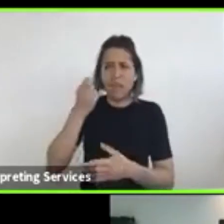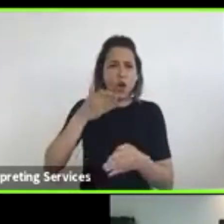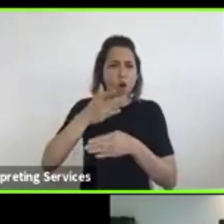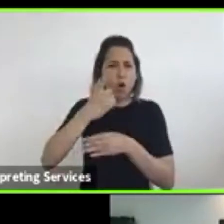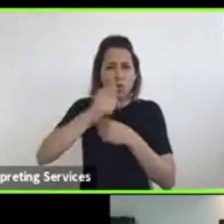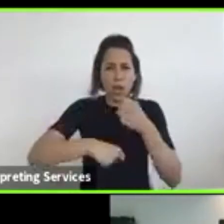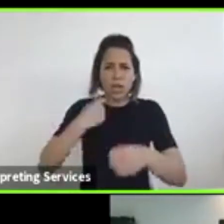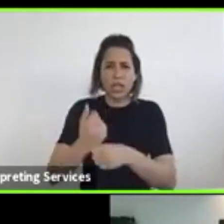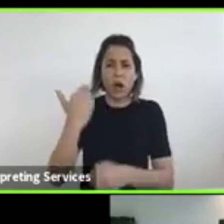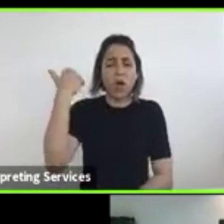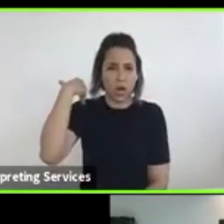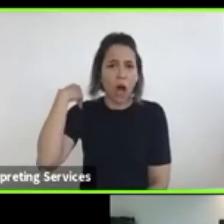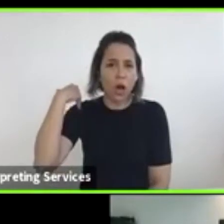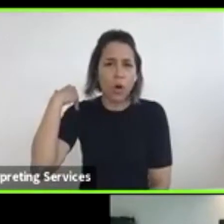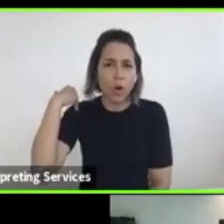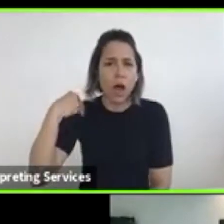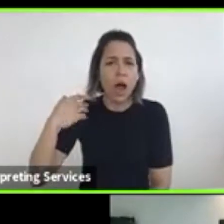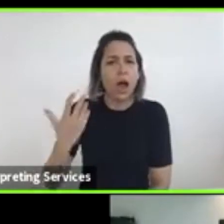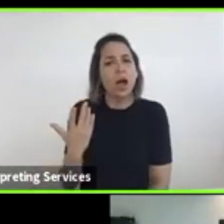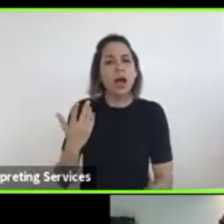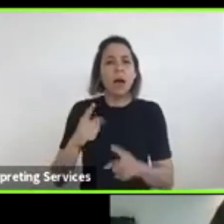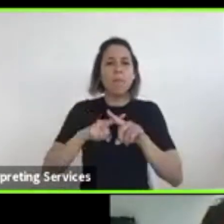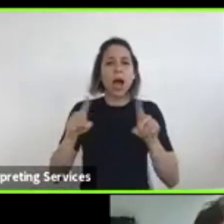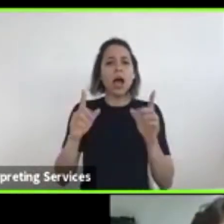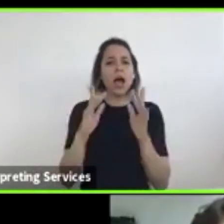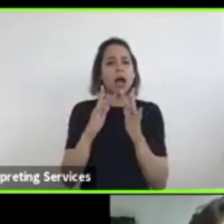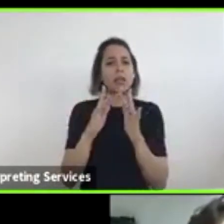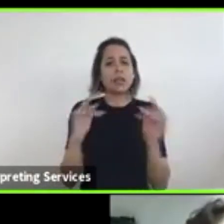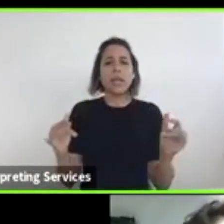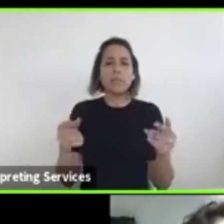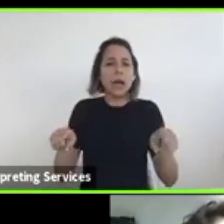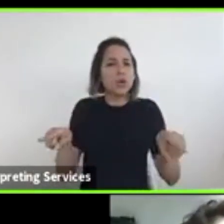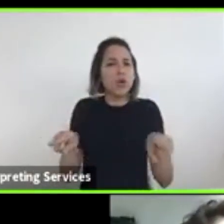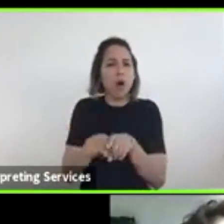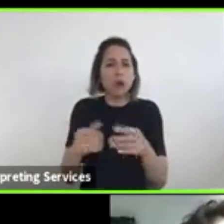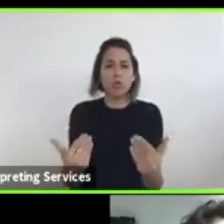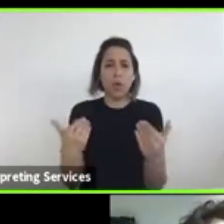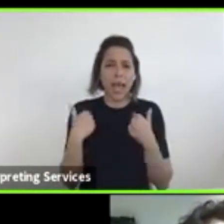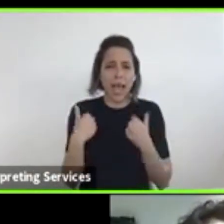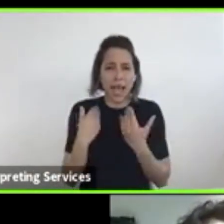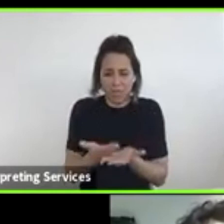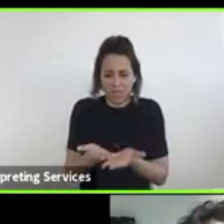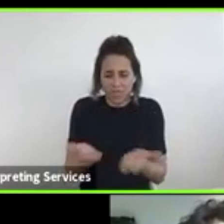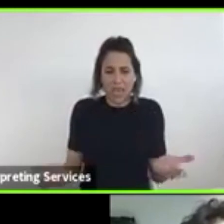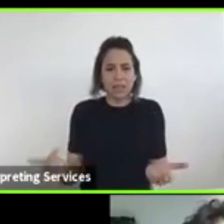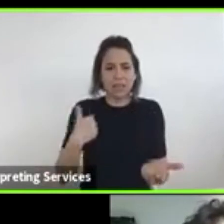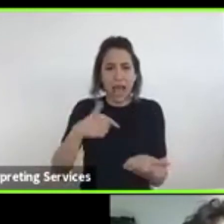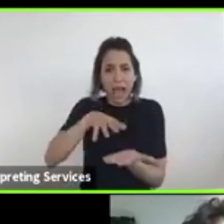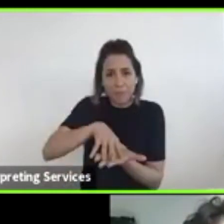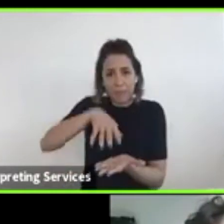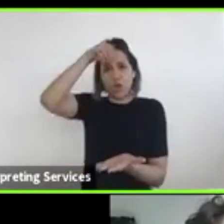BUT THEN THERE ARE ALSO, THINGS THAT, I HAVE BEEN LEARNING BY BEING JUST IN THIS